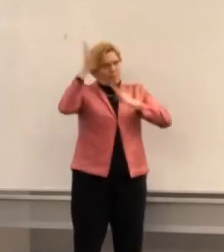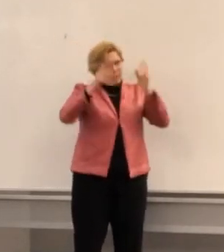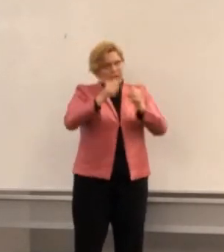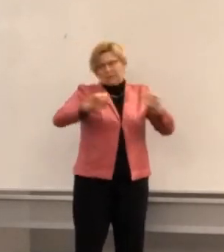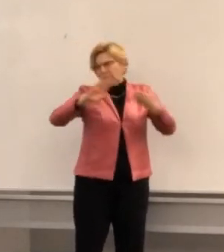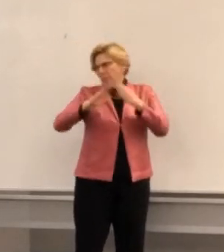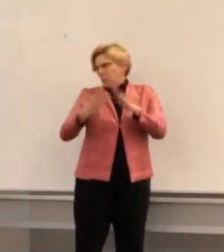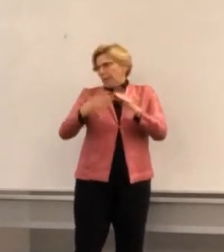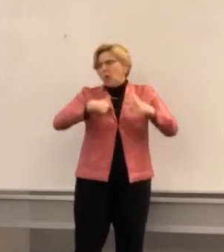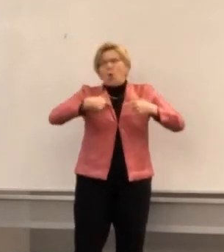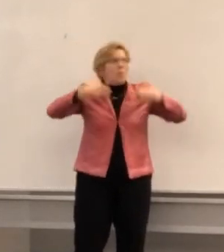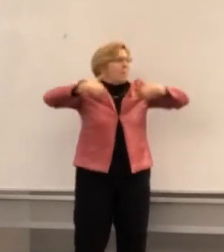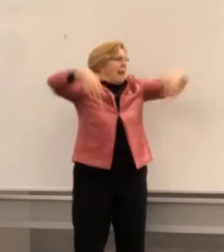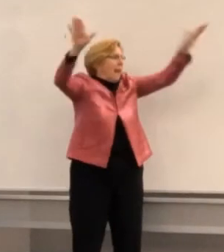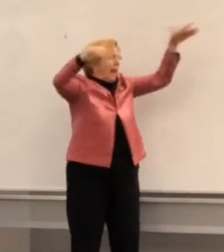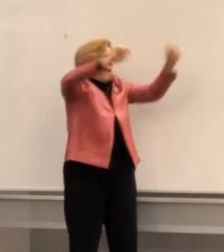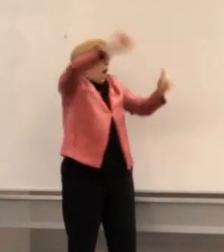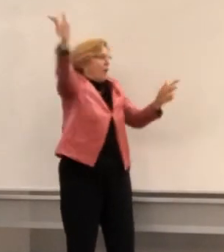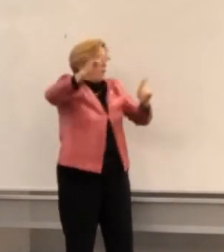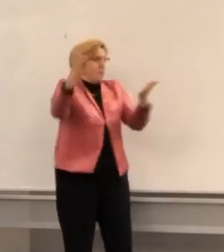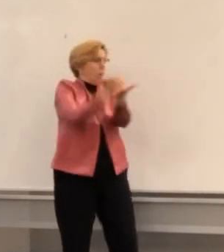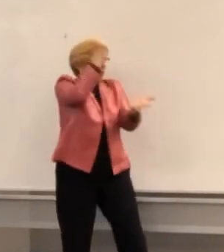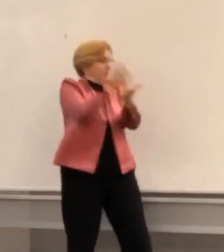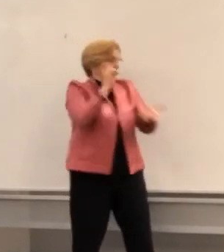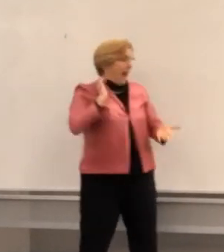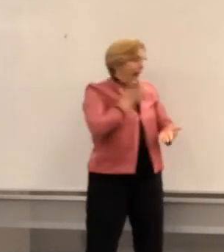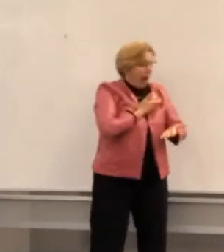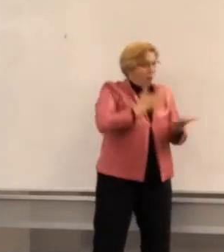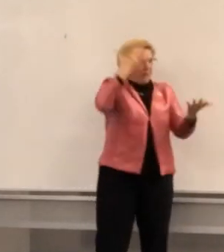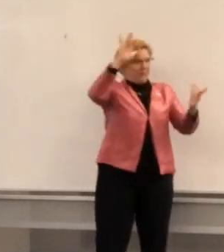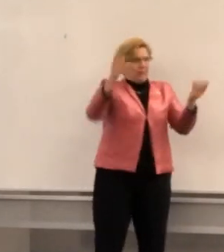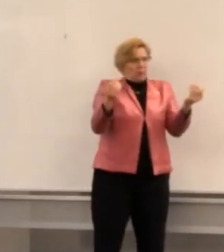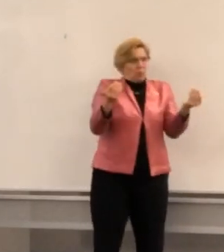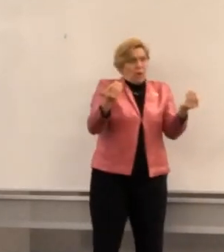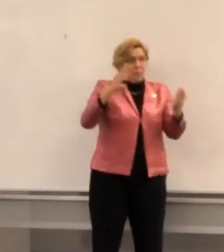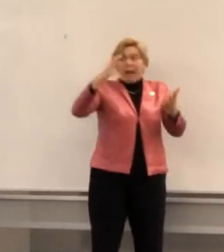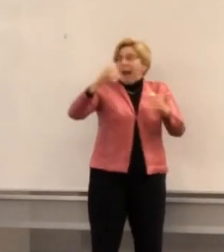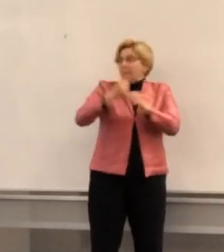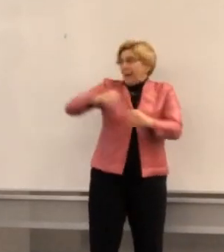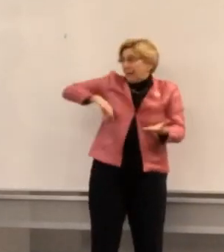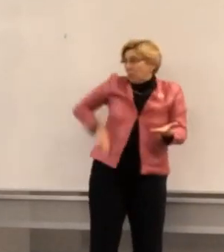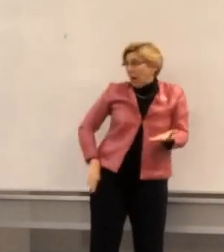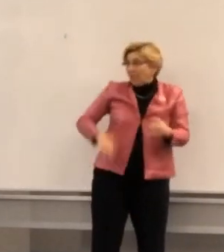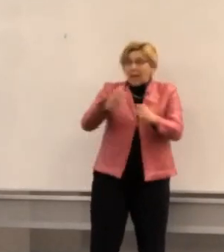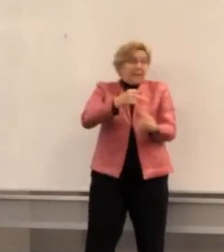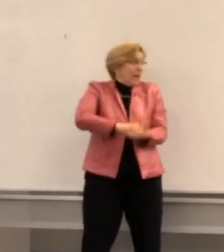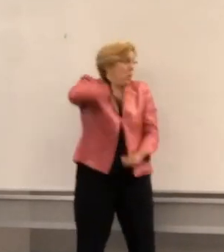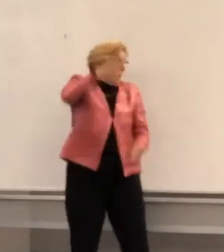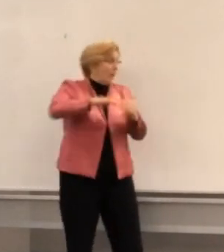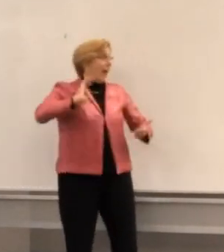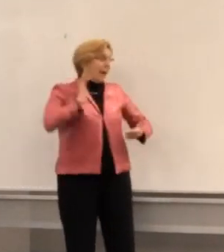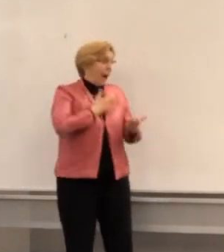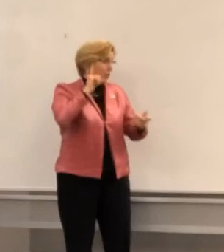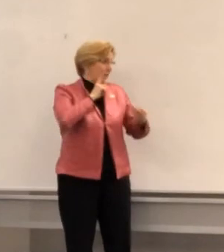about protecting our inventions as a community and we've been letting other people take them and capitalize on our intellectual property